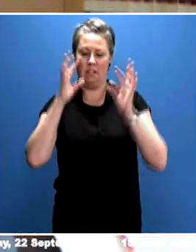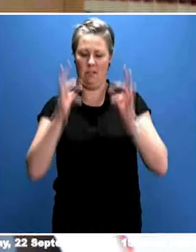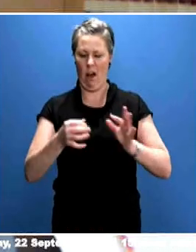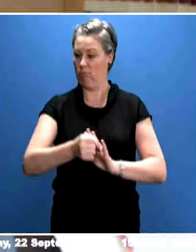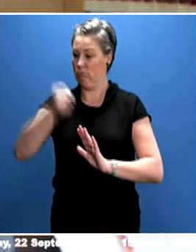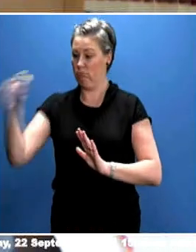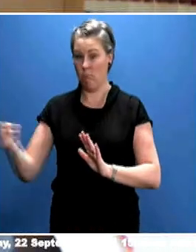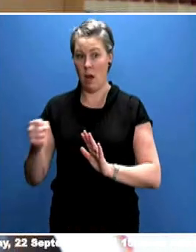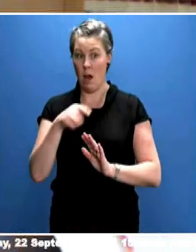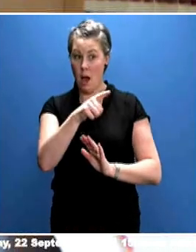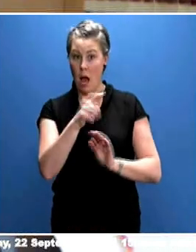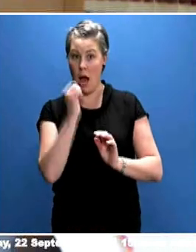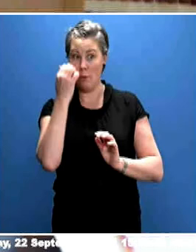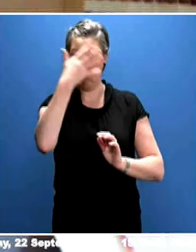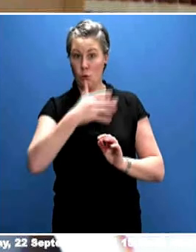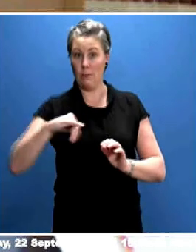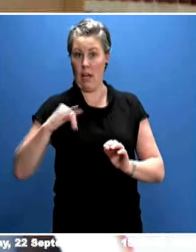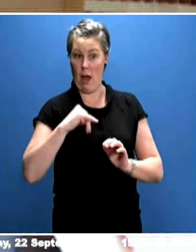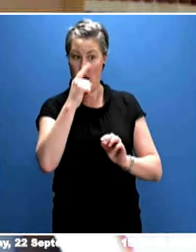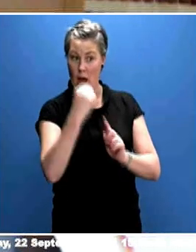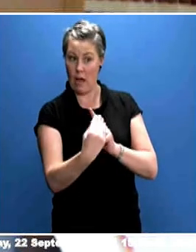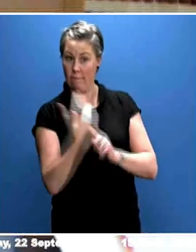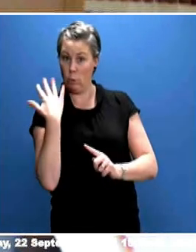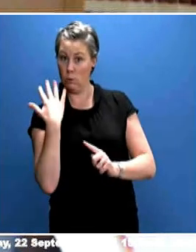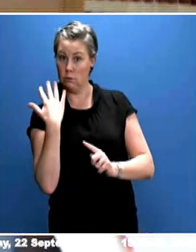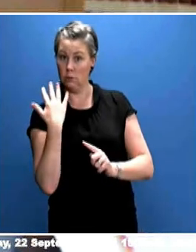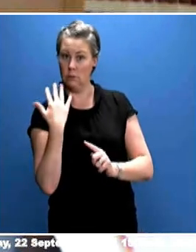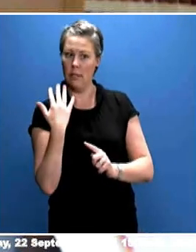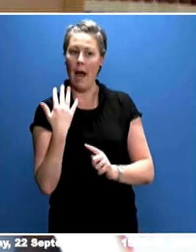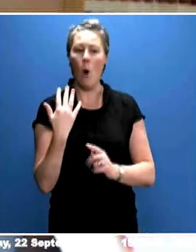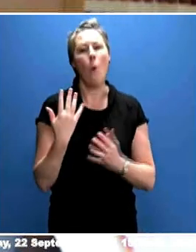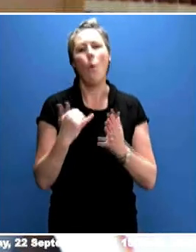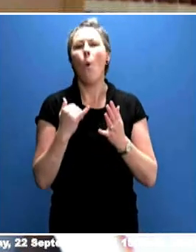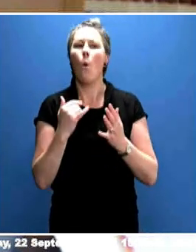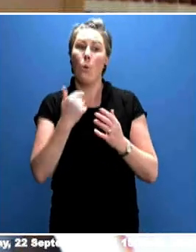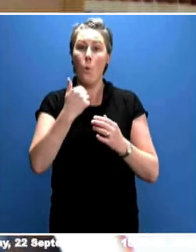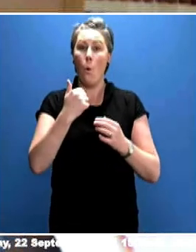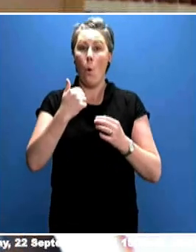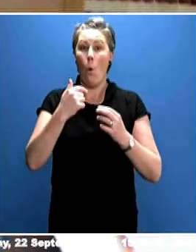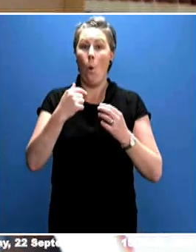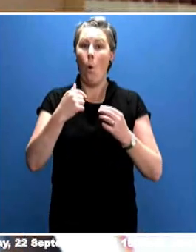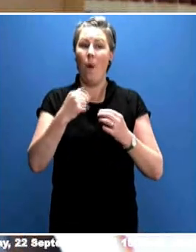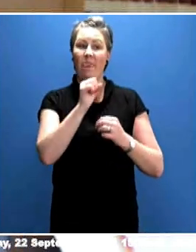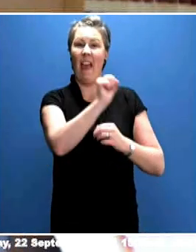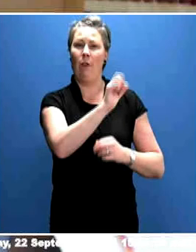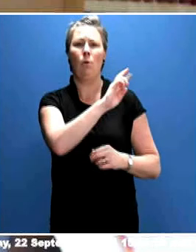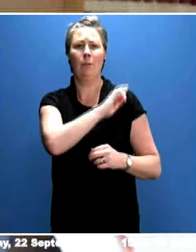Part of the decision, of course, is making sure that their cultural needs continue to be met while they're at Kath French, but also when